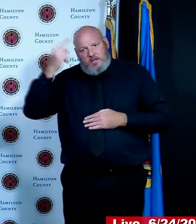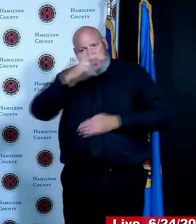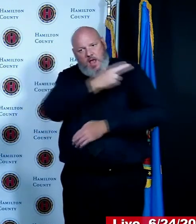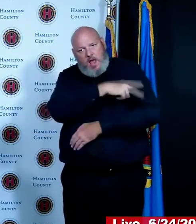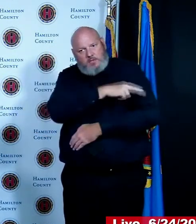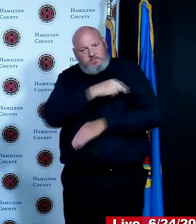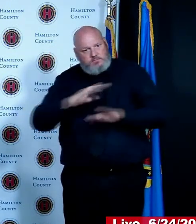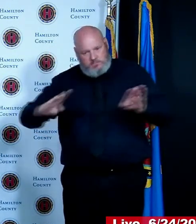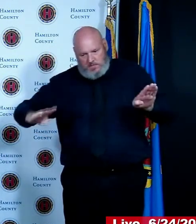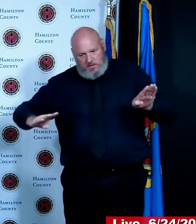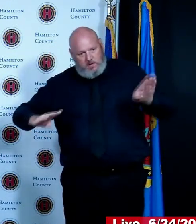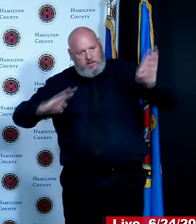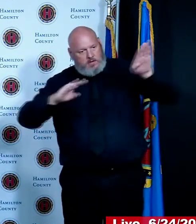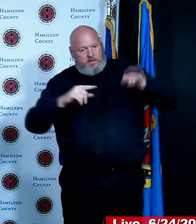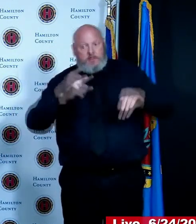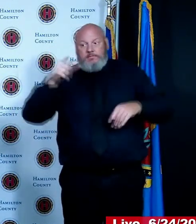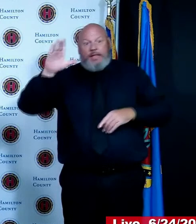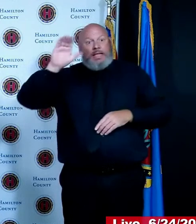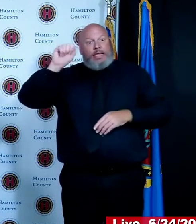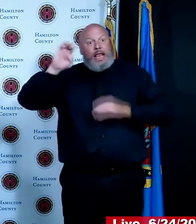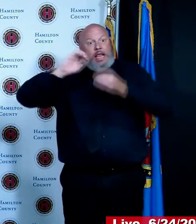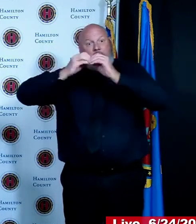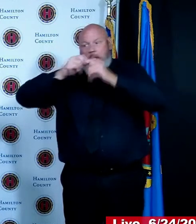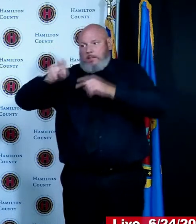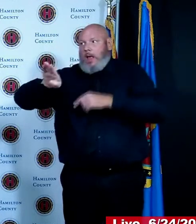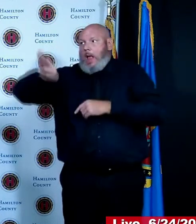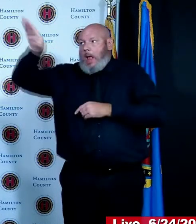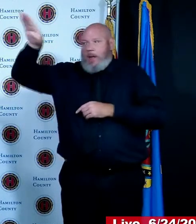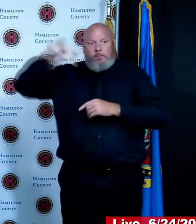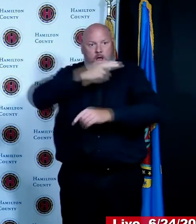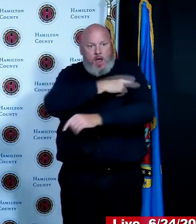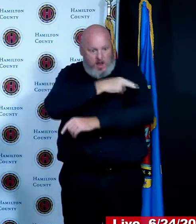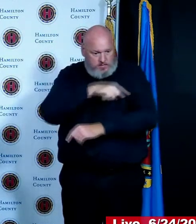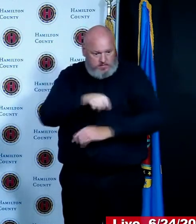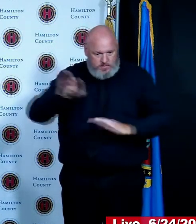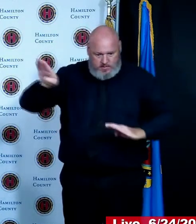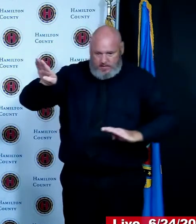case increase in the last week or the last few days the spike has really been